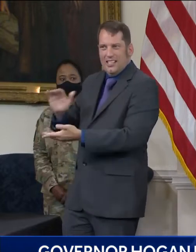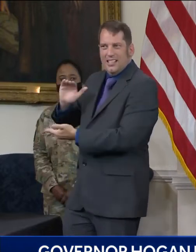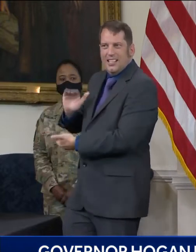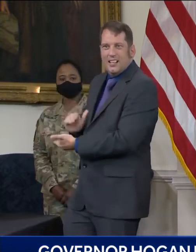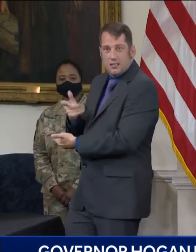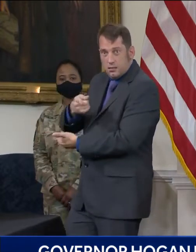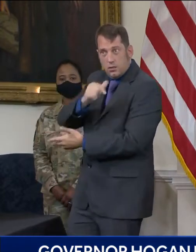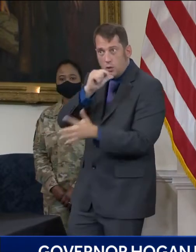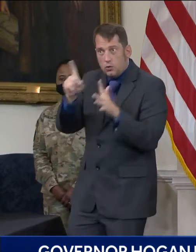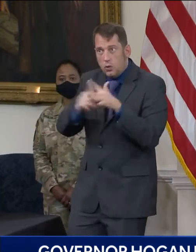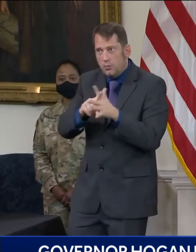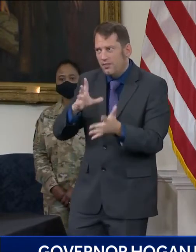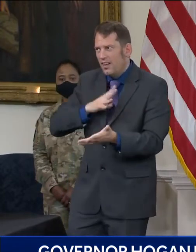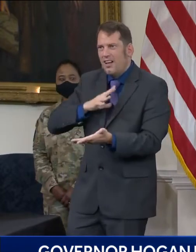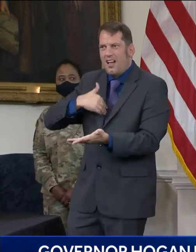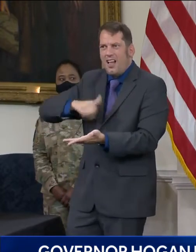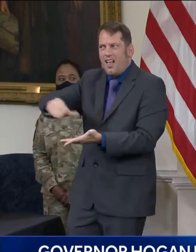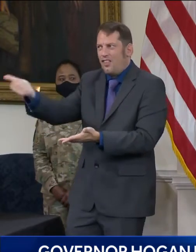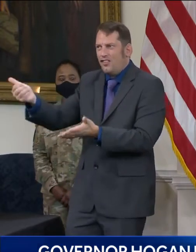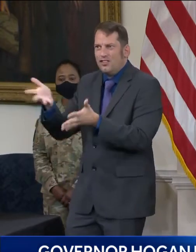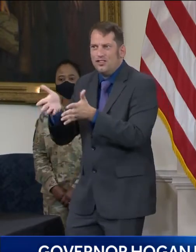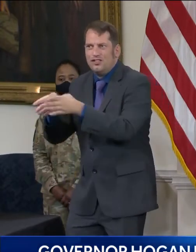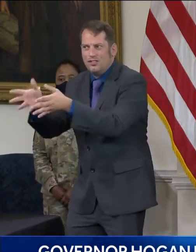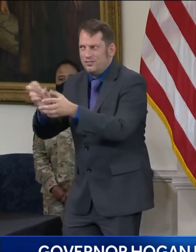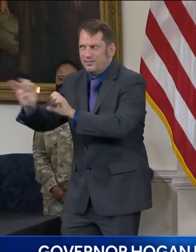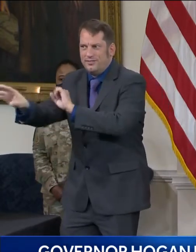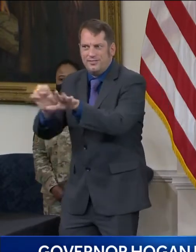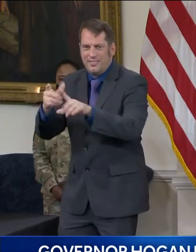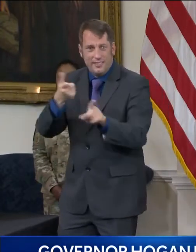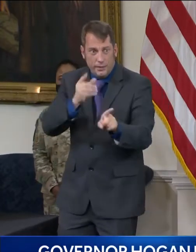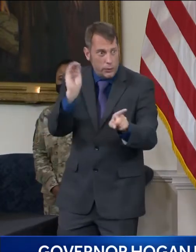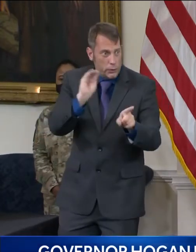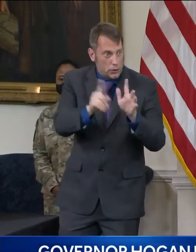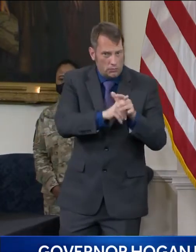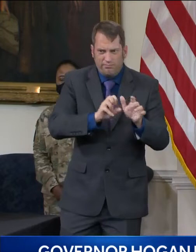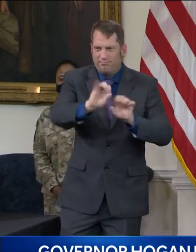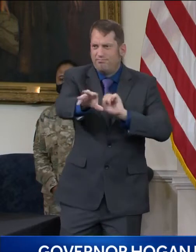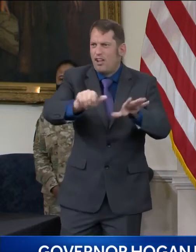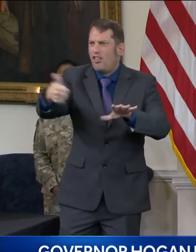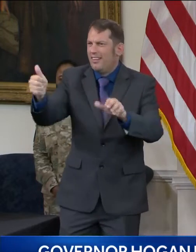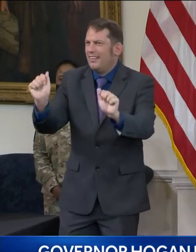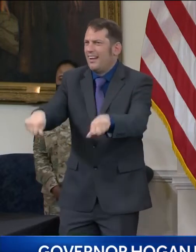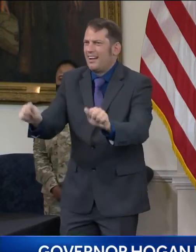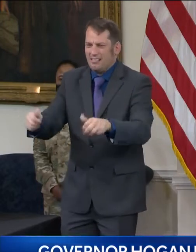WE WANT TO USE EVERY SINGLE ONE. WITH THE WALK-UP SAY LETS IS EVERYONE WE HAVE, YOU CAN PLAN